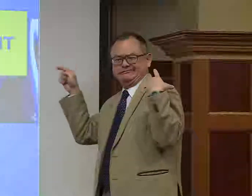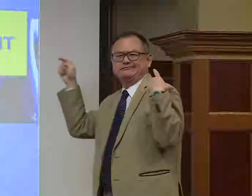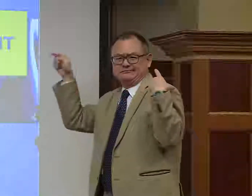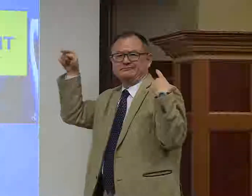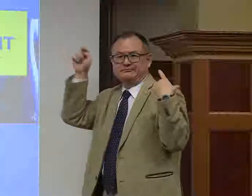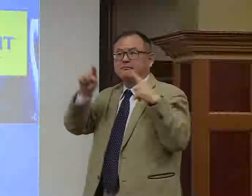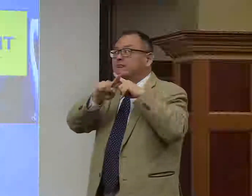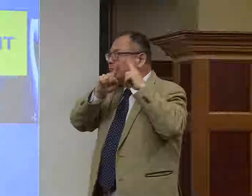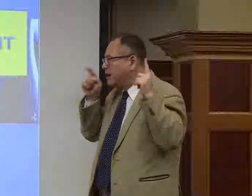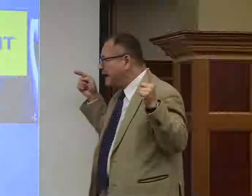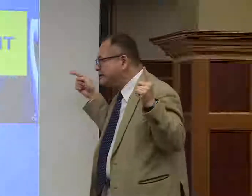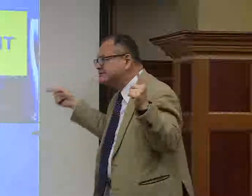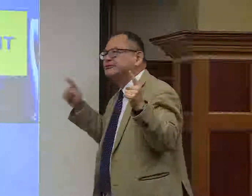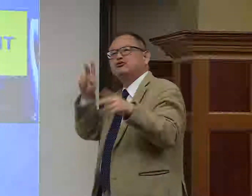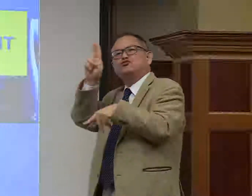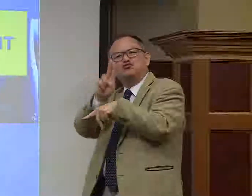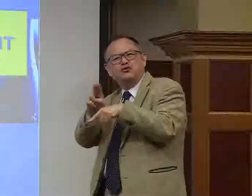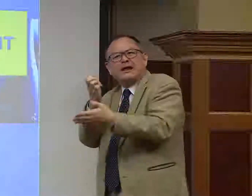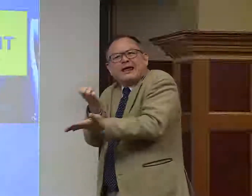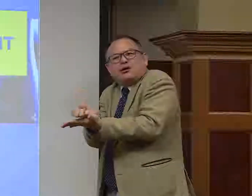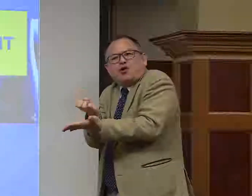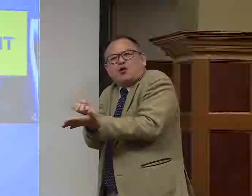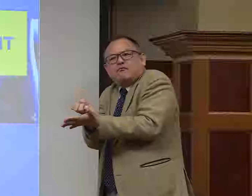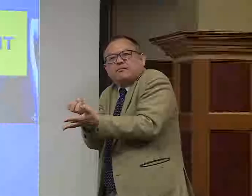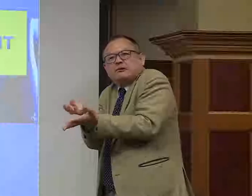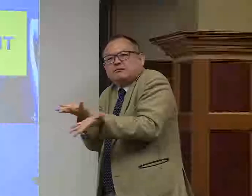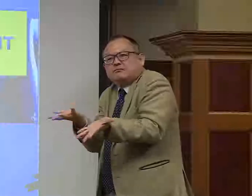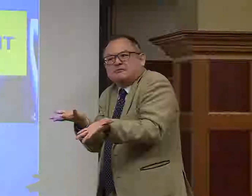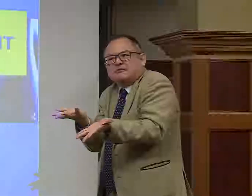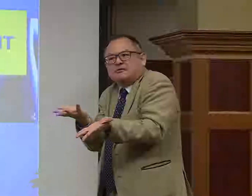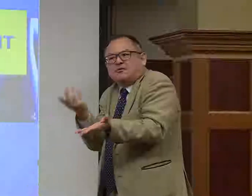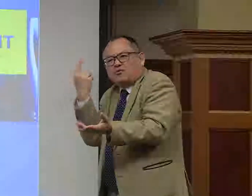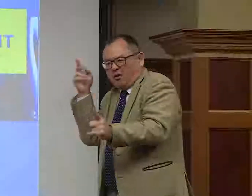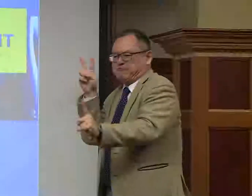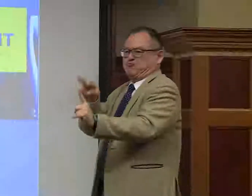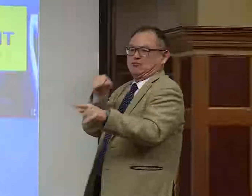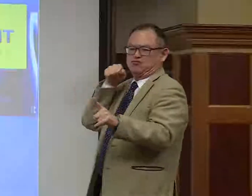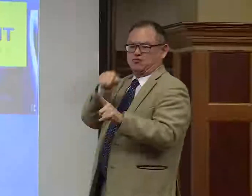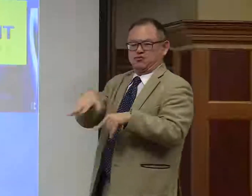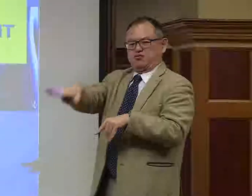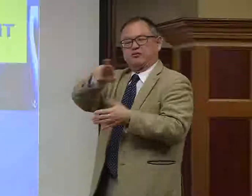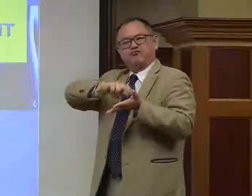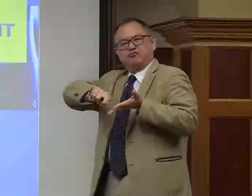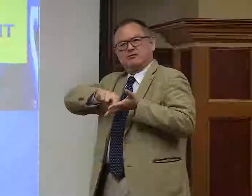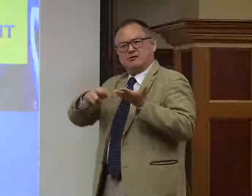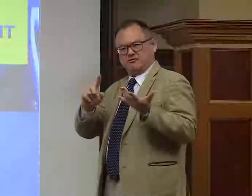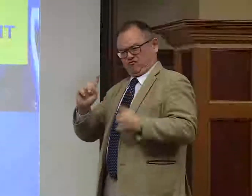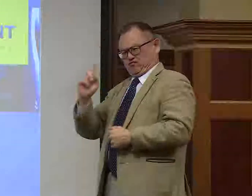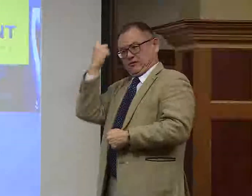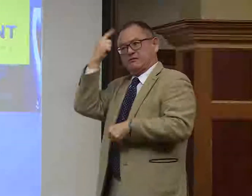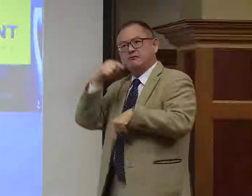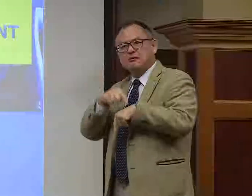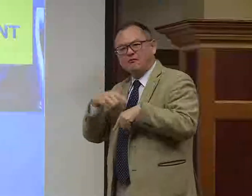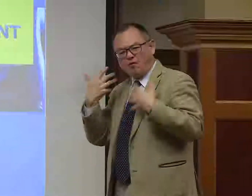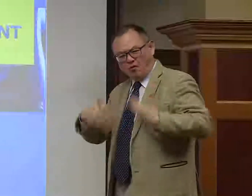and how economics impacts these populations. This was the first time that a book had been written